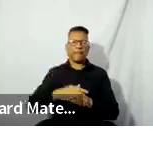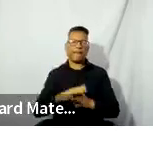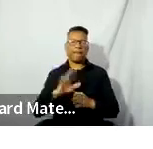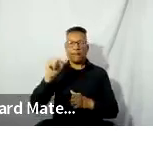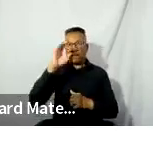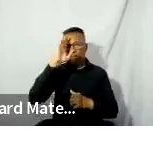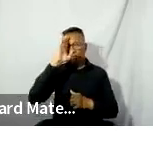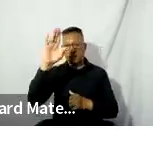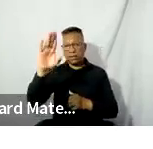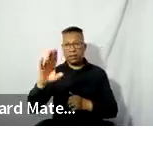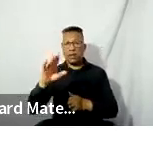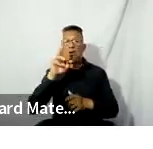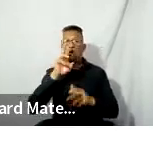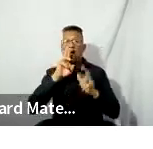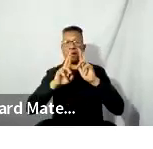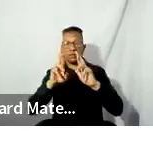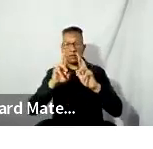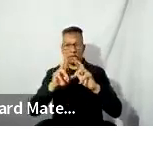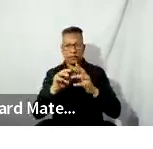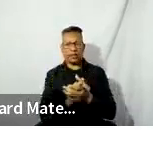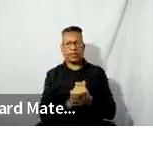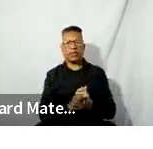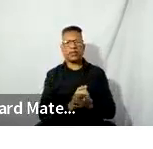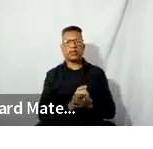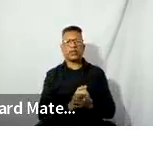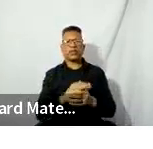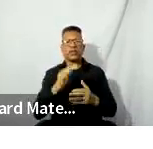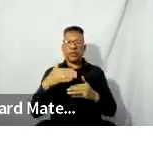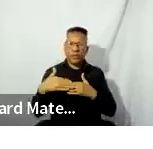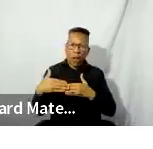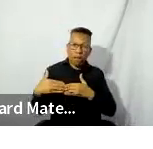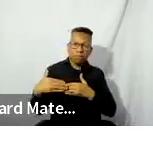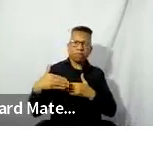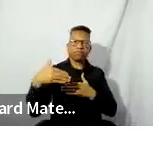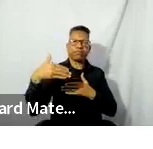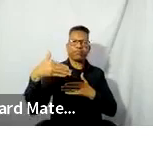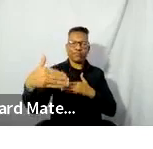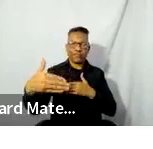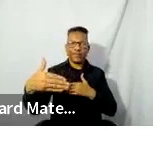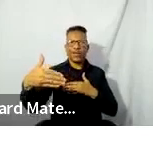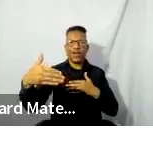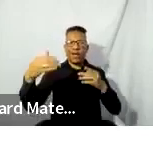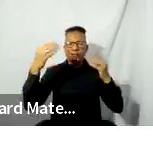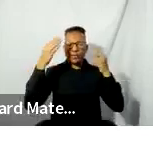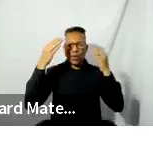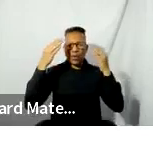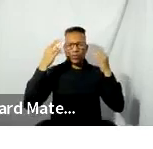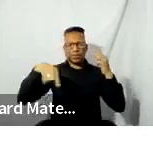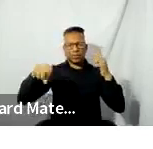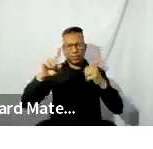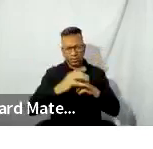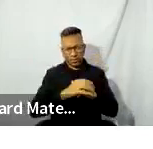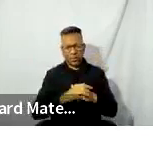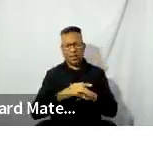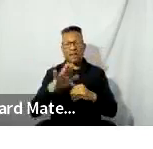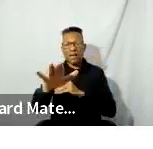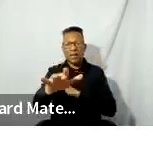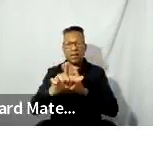and significant bid to advance e a system of a system of psychological principles principles along Marx principles along Marxian principles along Marxian lines. So I thought we could have a